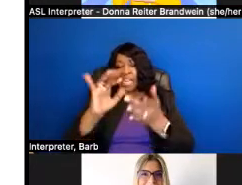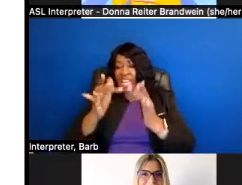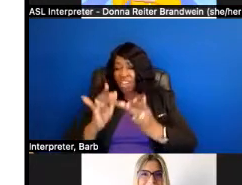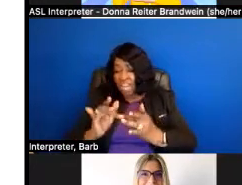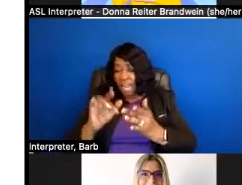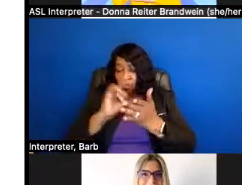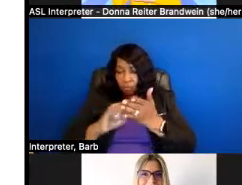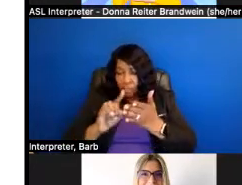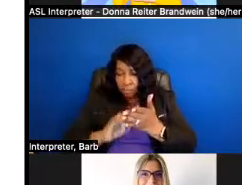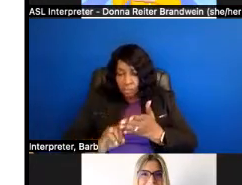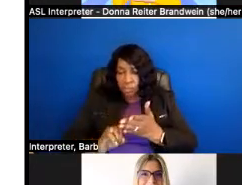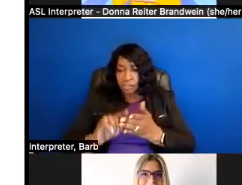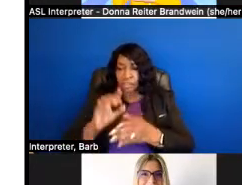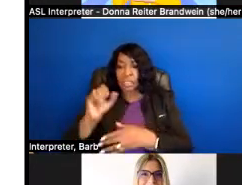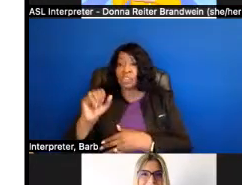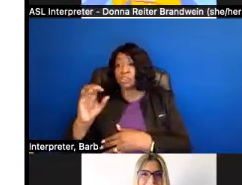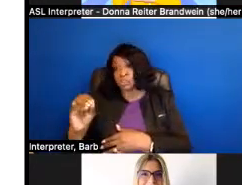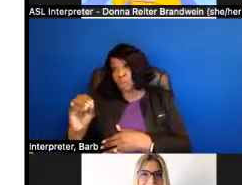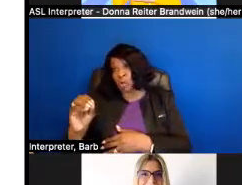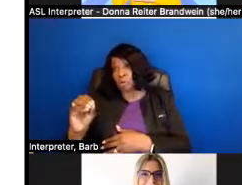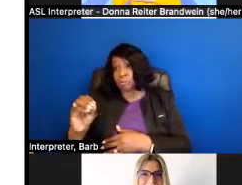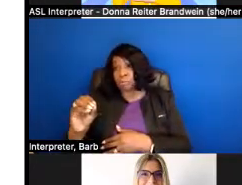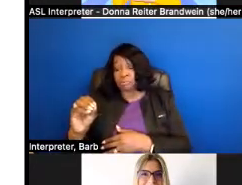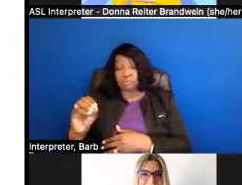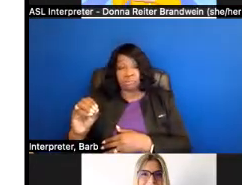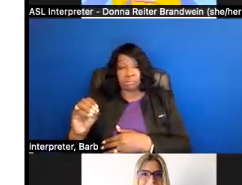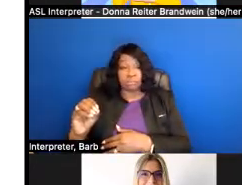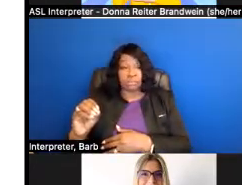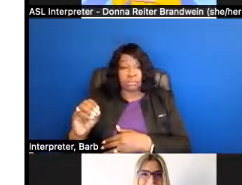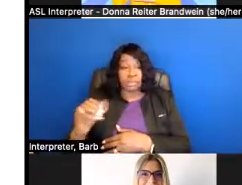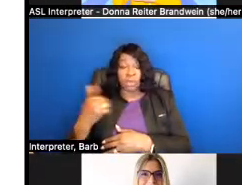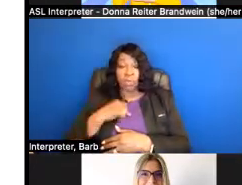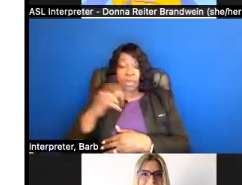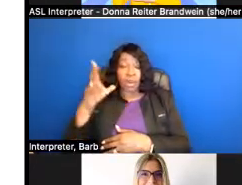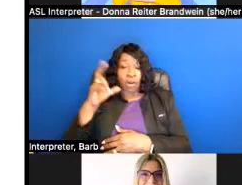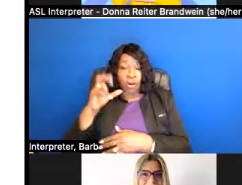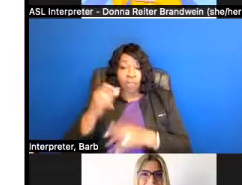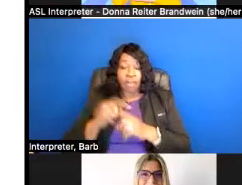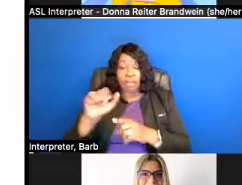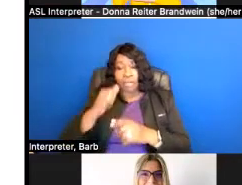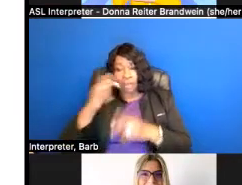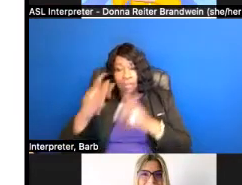And so as we heard from some folks earlier, I think it was actually Aysha